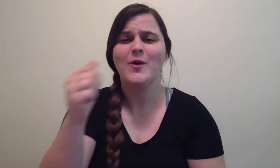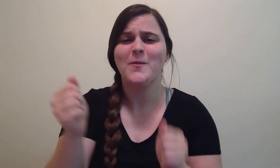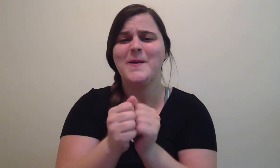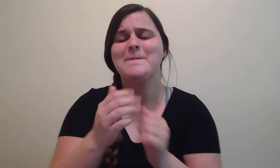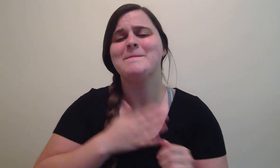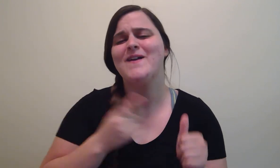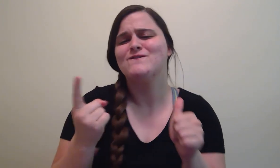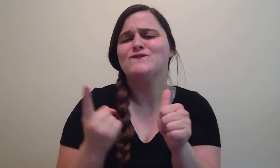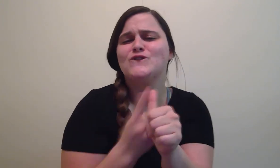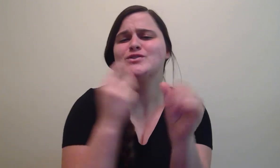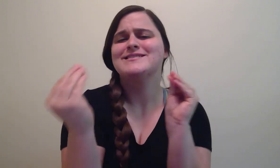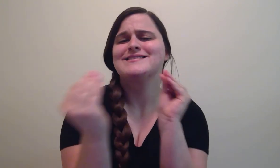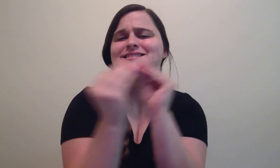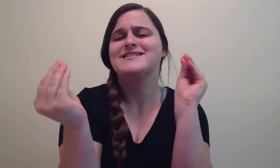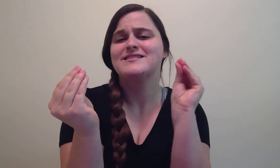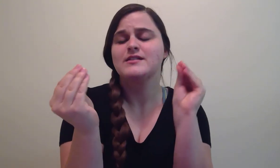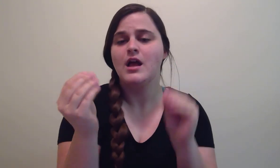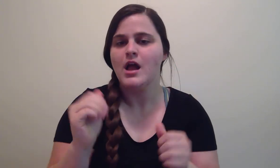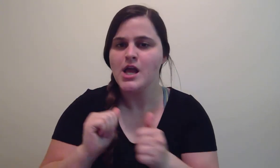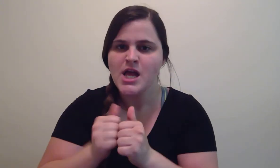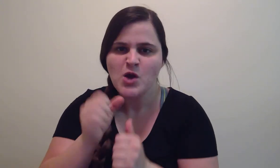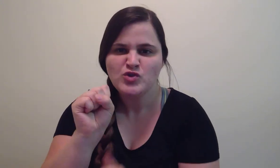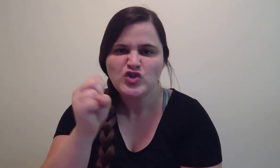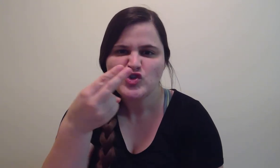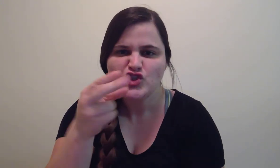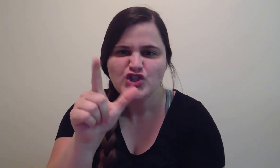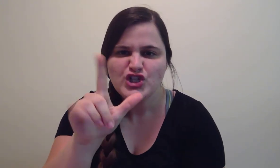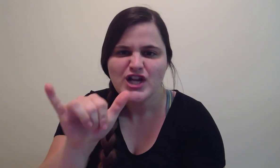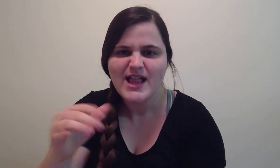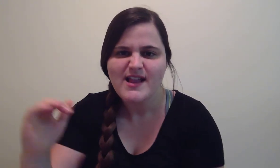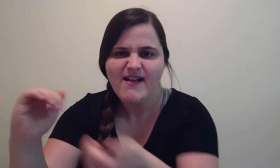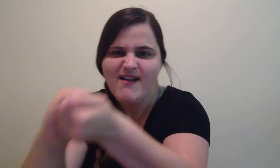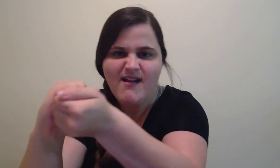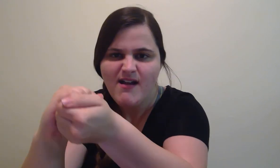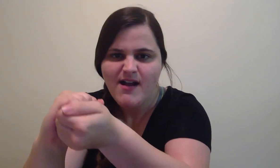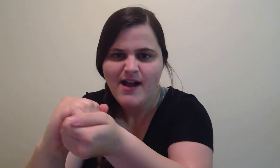with my first kiss. How could Shelly have wormed her hand into his?